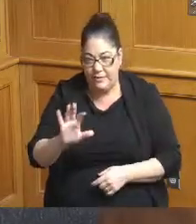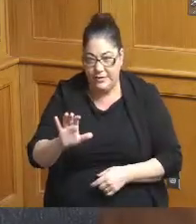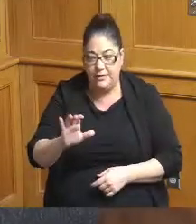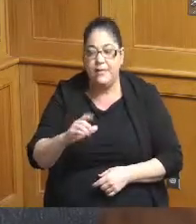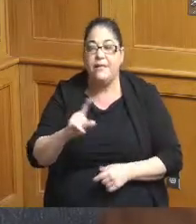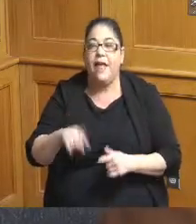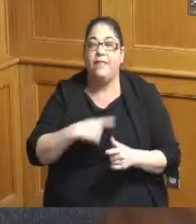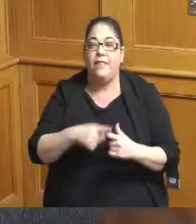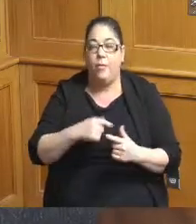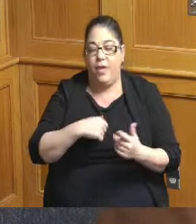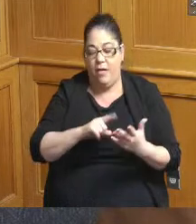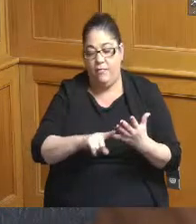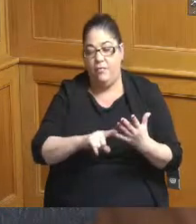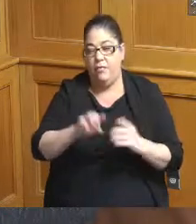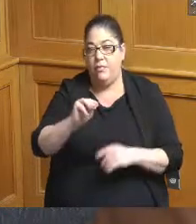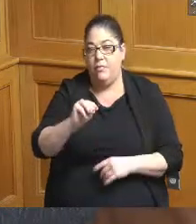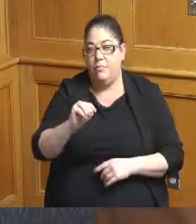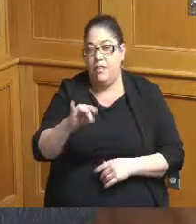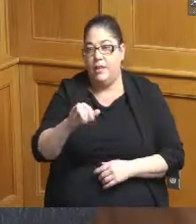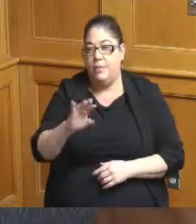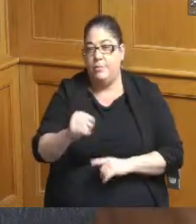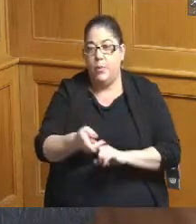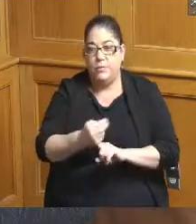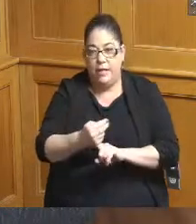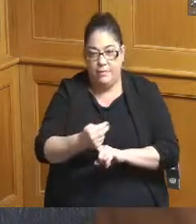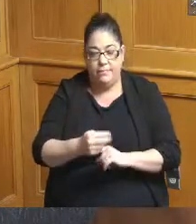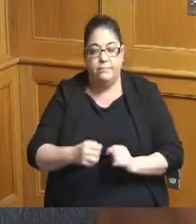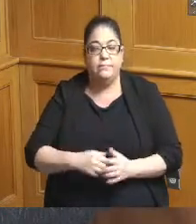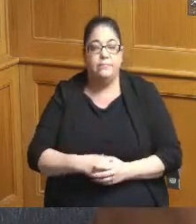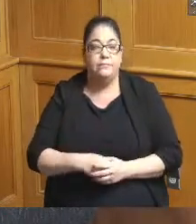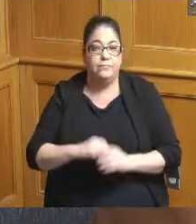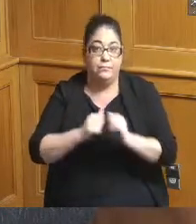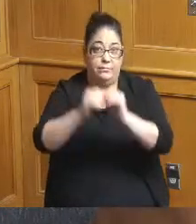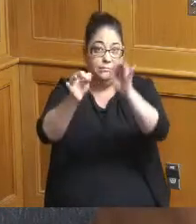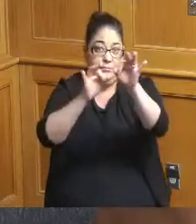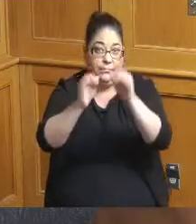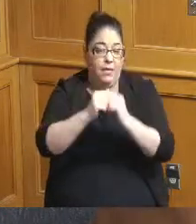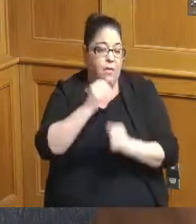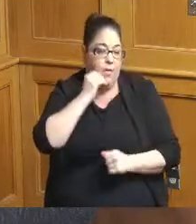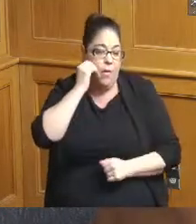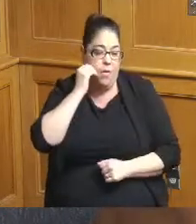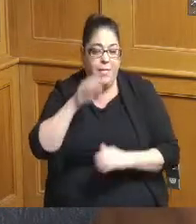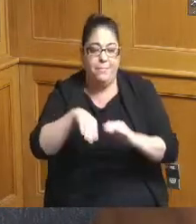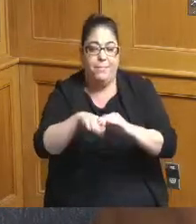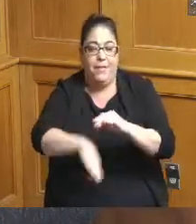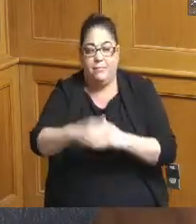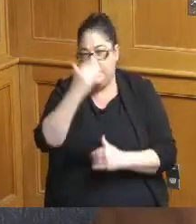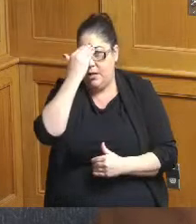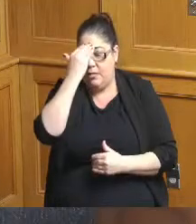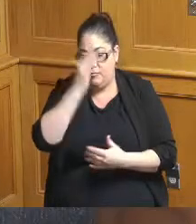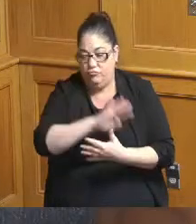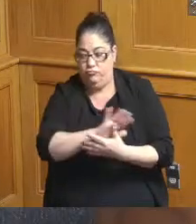millennium how I described this for people that's at home just basic knowledge it's almost like